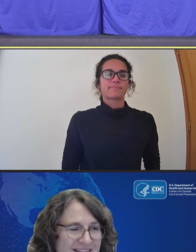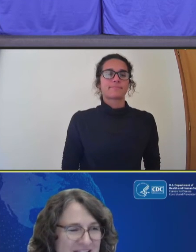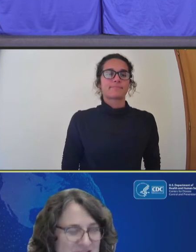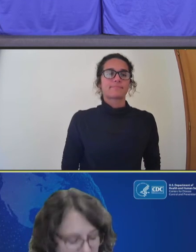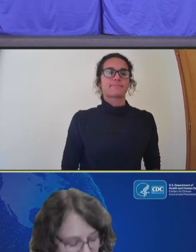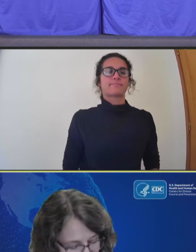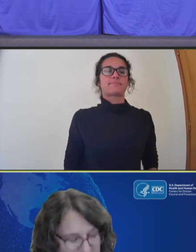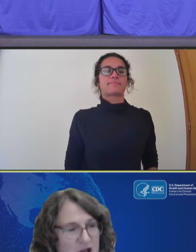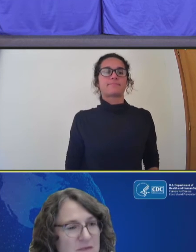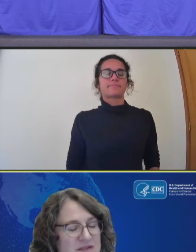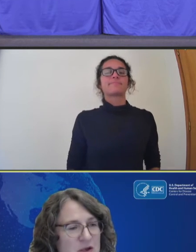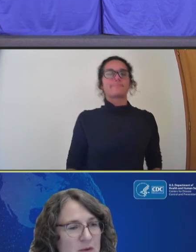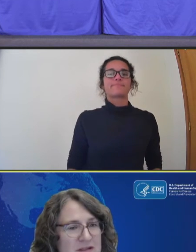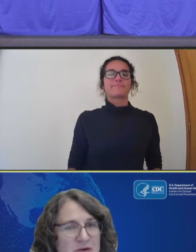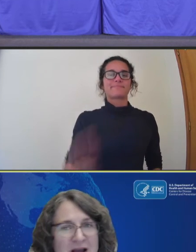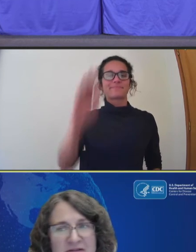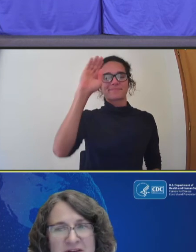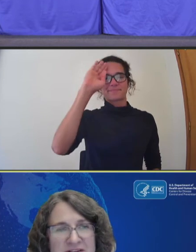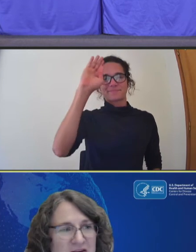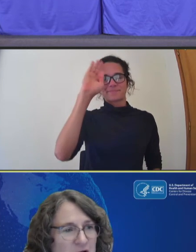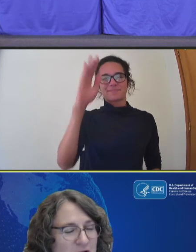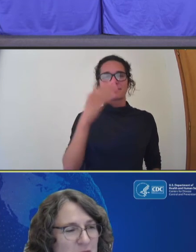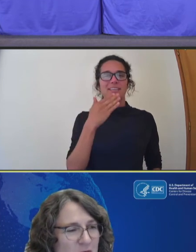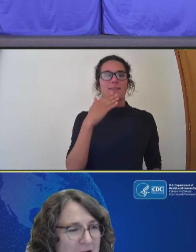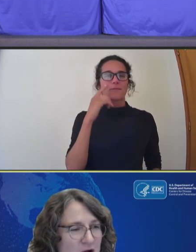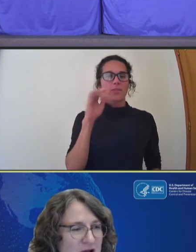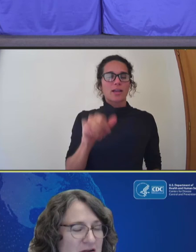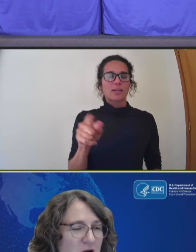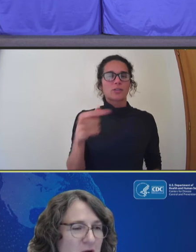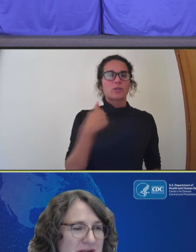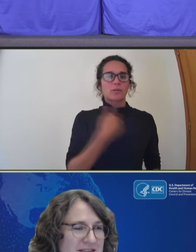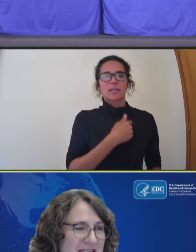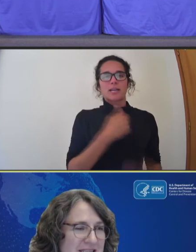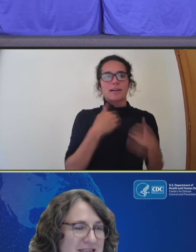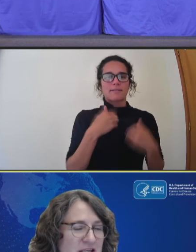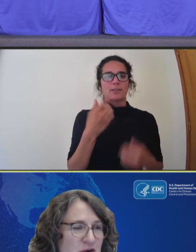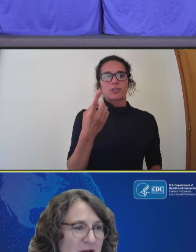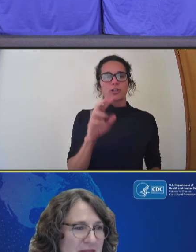Jennifer McQuiston: Hi. Thanks for that. So, we do have Dr. Agam Rao on with CDC who